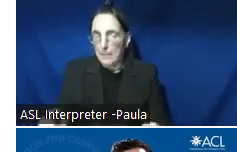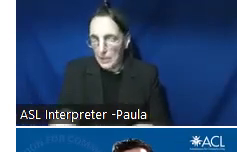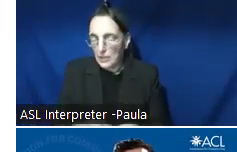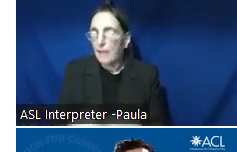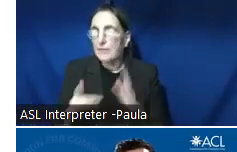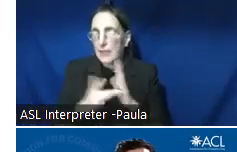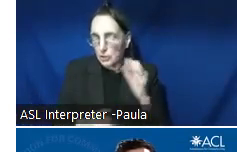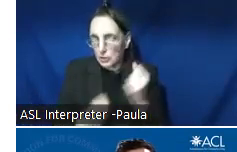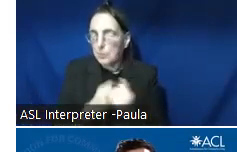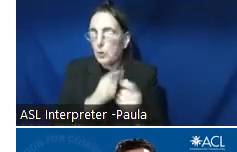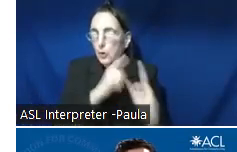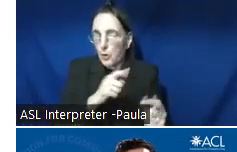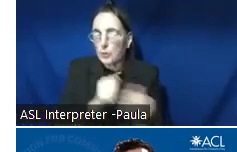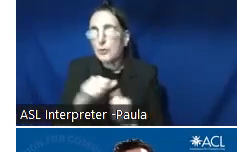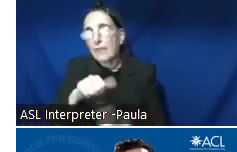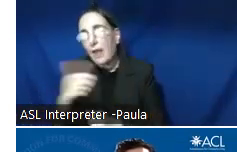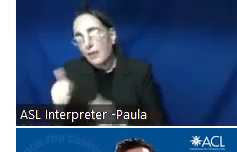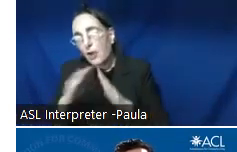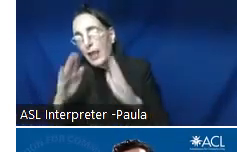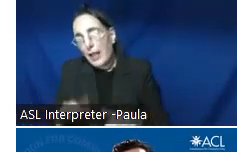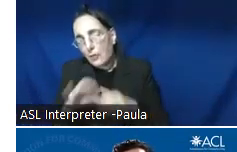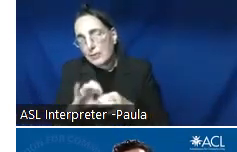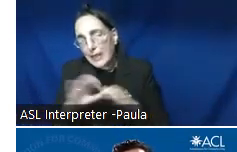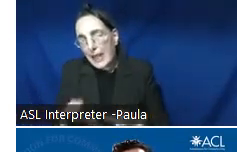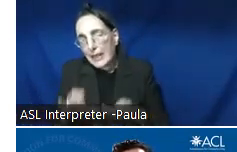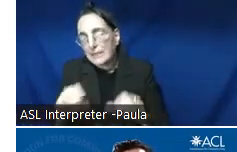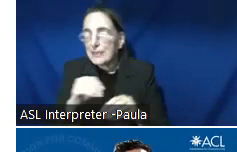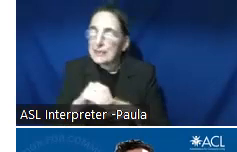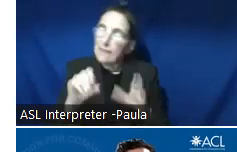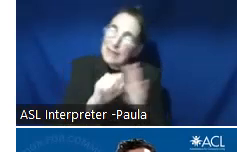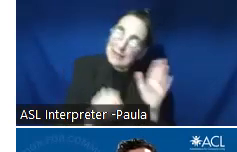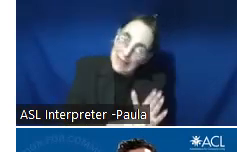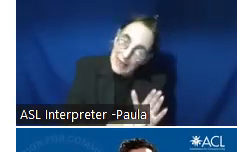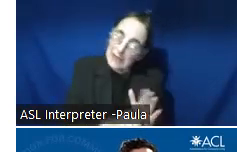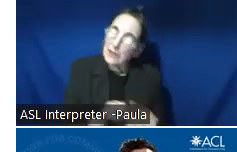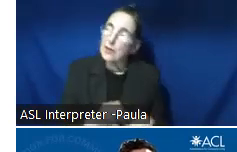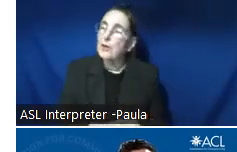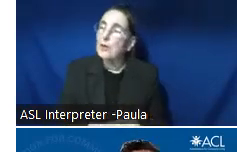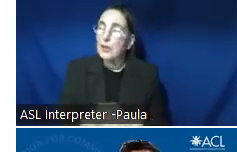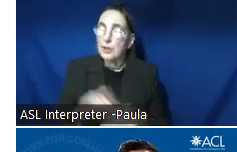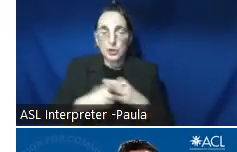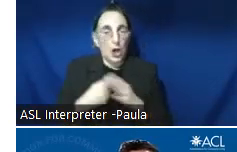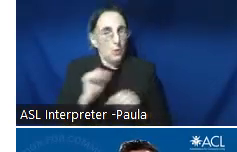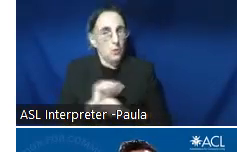related activities in the state, capacity and readiness to begin working immediately upon selection for the accelerator,